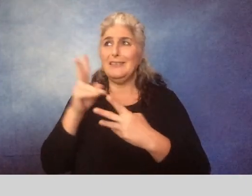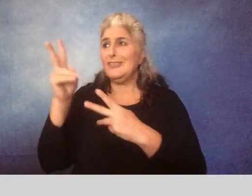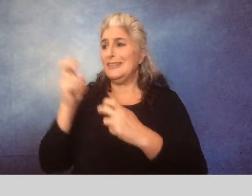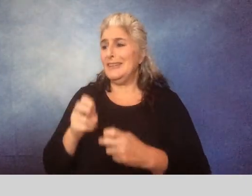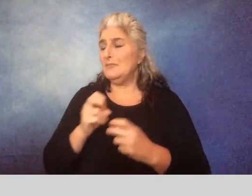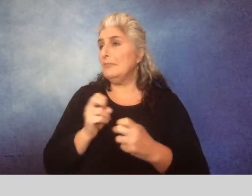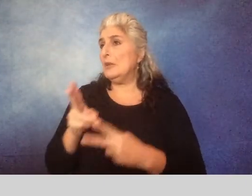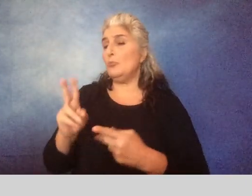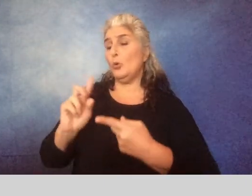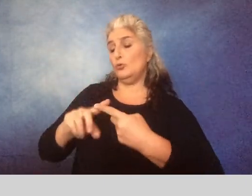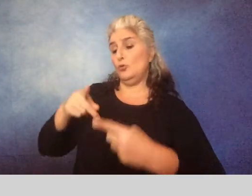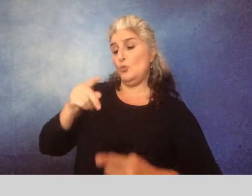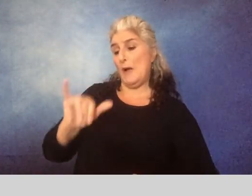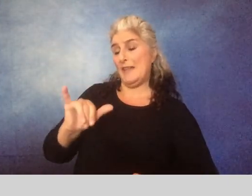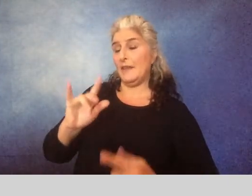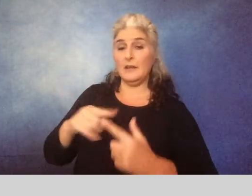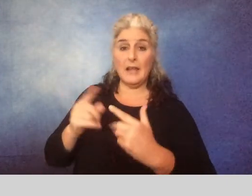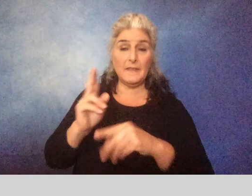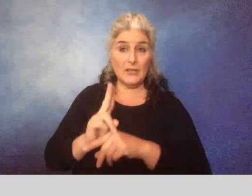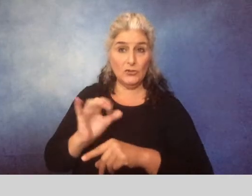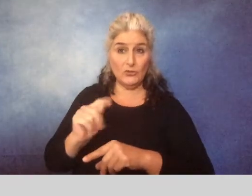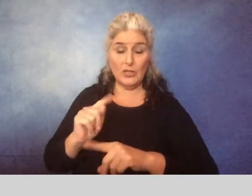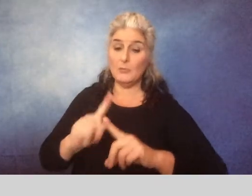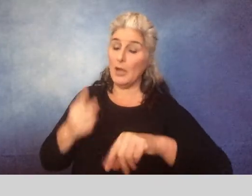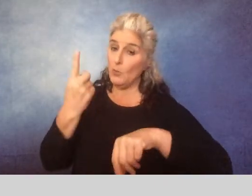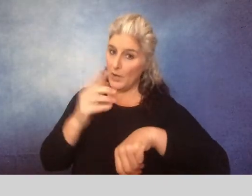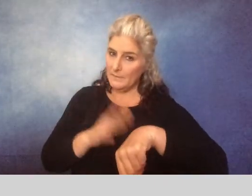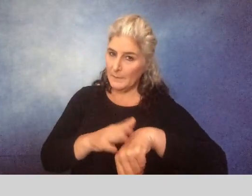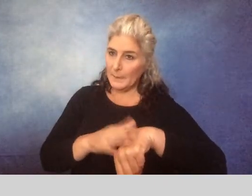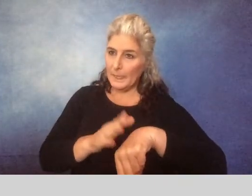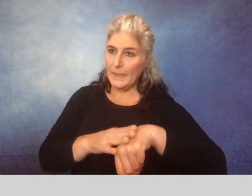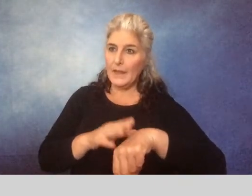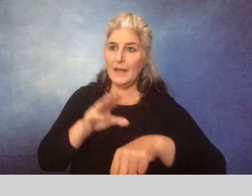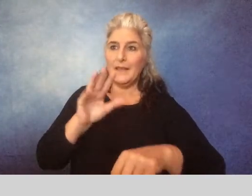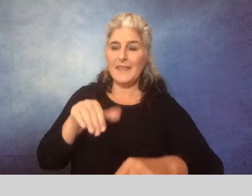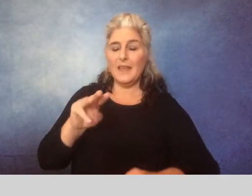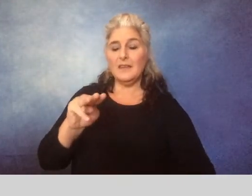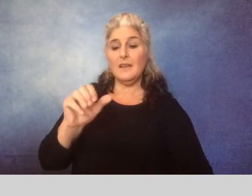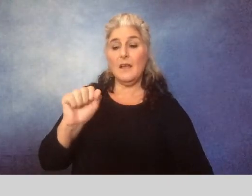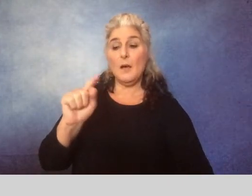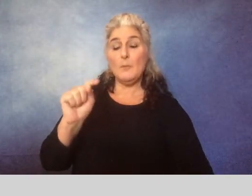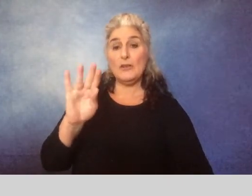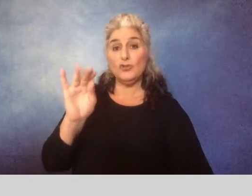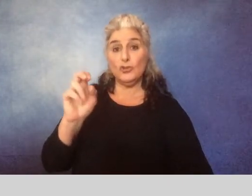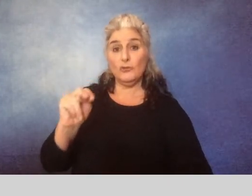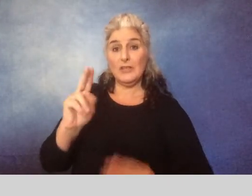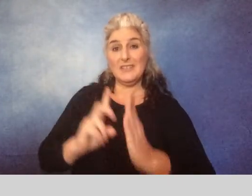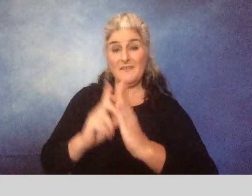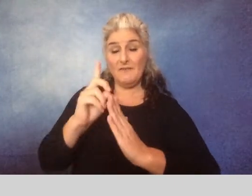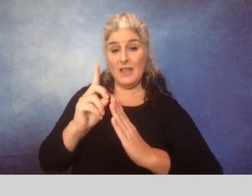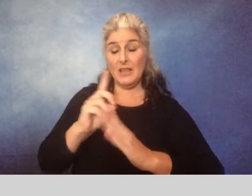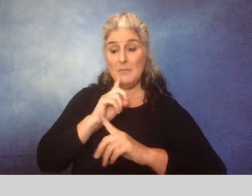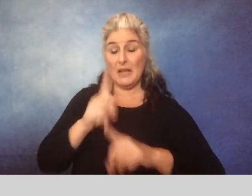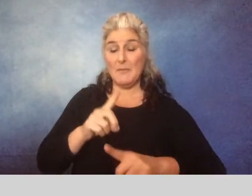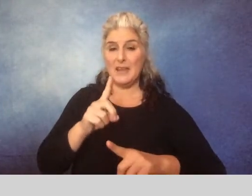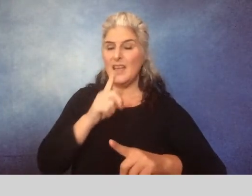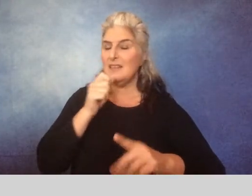The only thing that should be noted is that the `maturin develop` command doesn't automatically optimize your rust code.